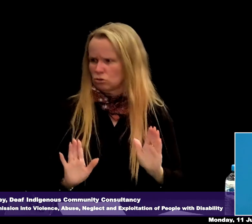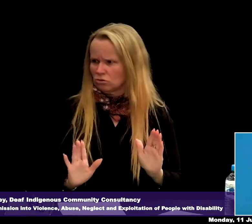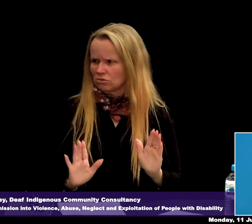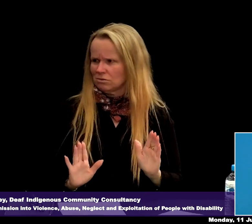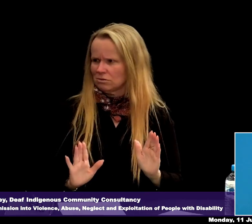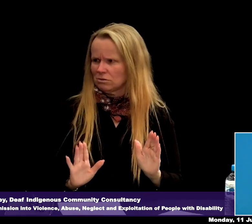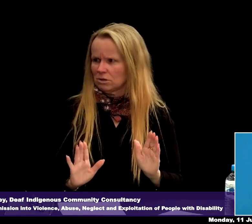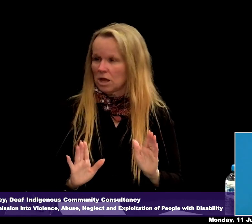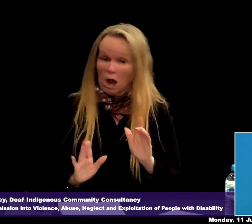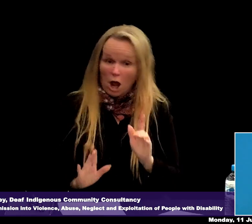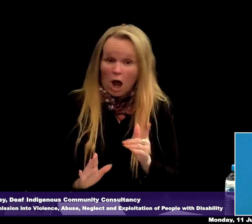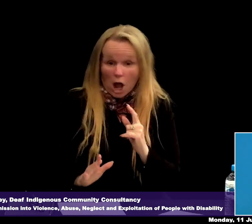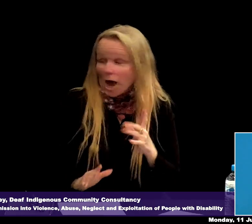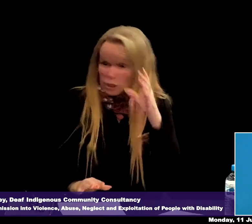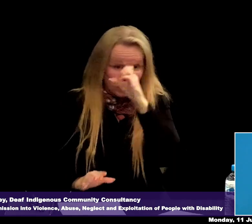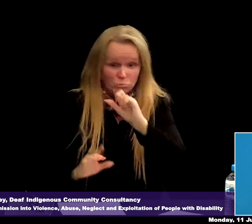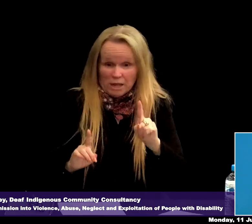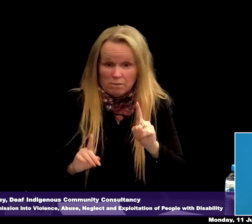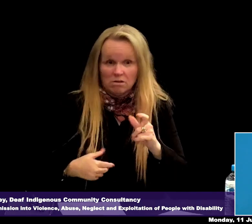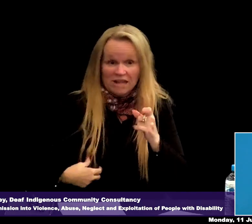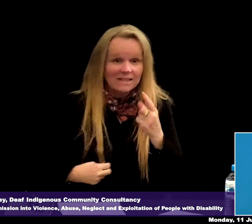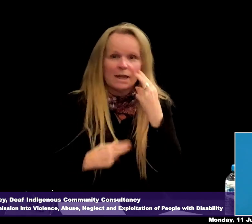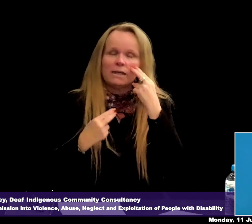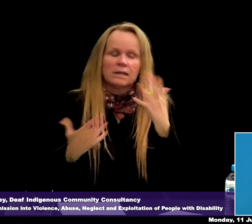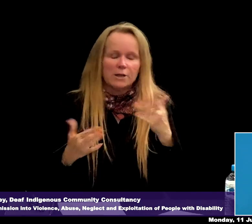Aboriginal." I assume that.